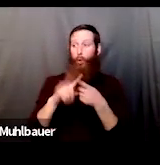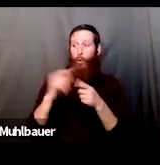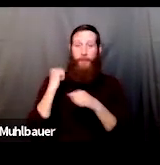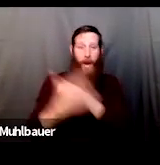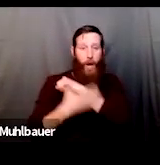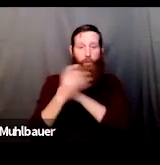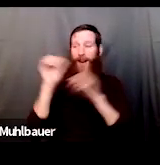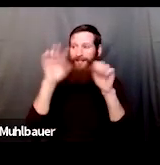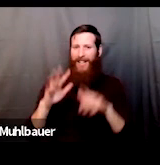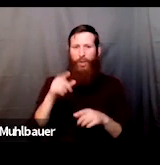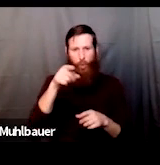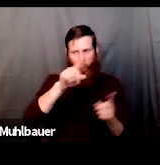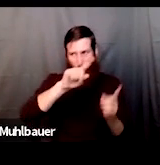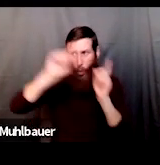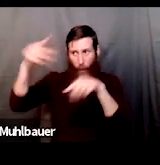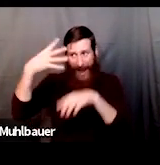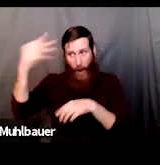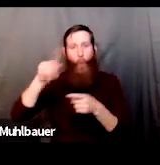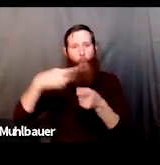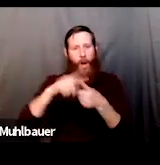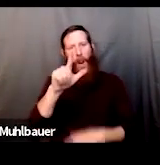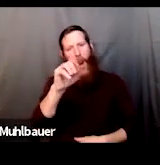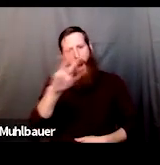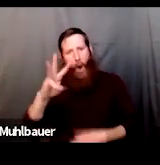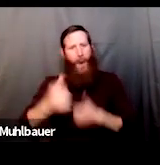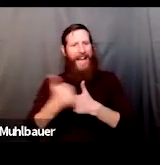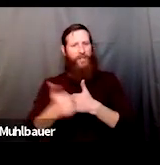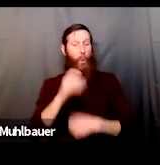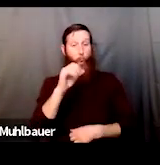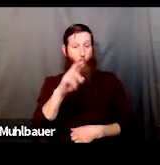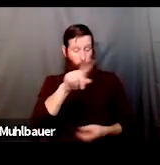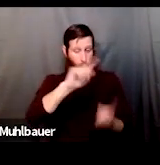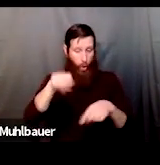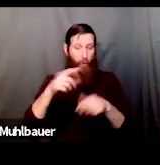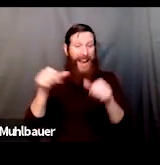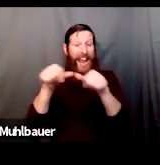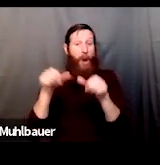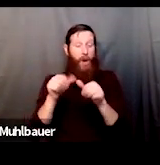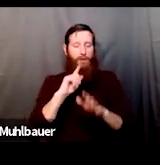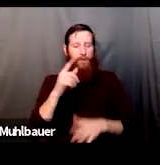Go out on a day that it is low hazard. Or go to a place that is really not avalanche terrain, with low angle.